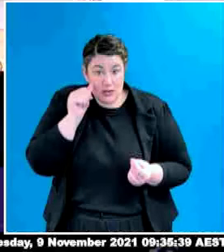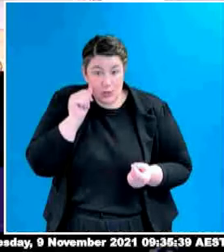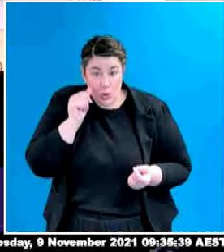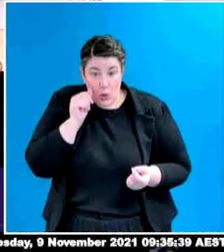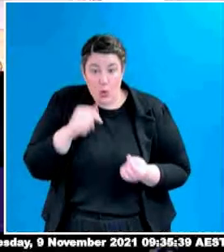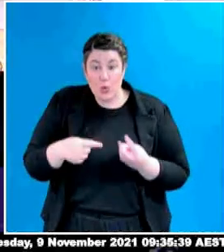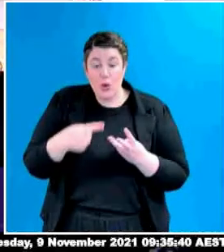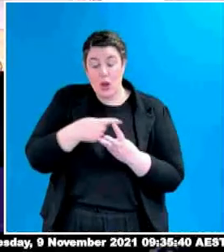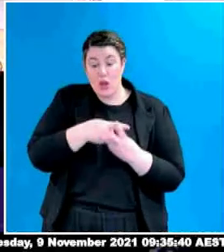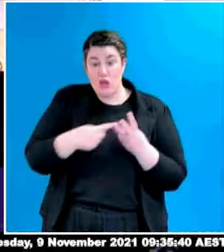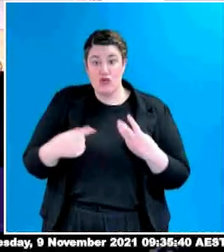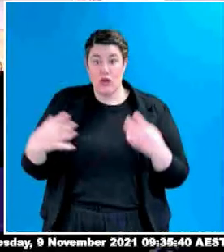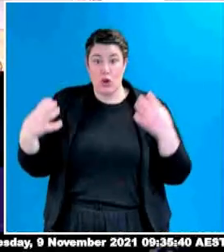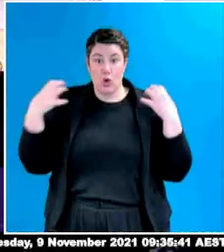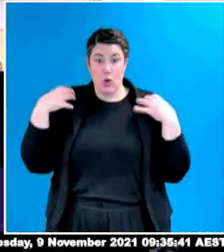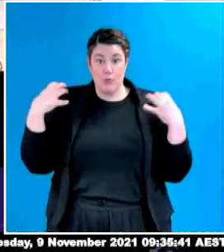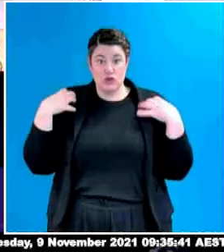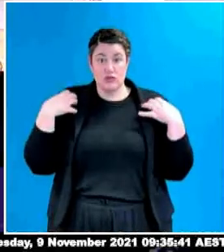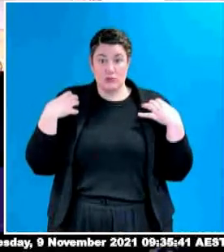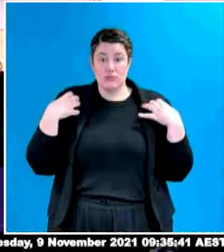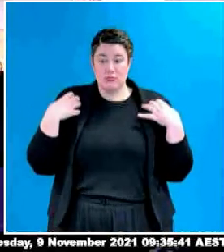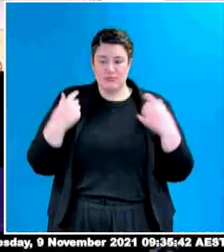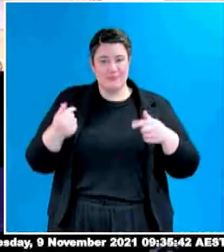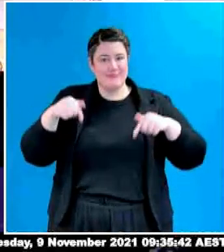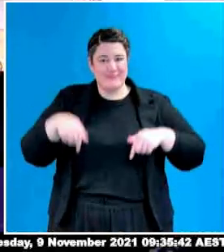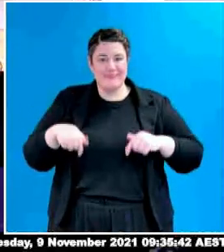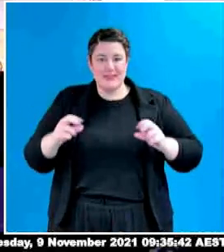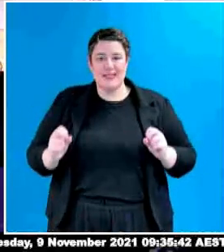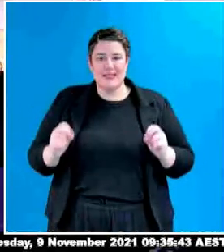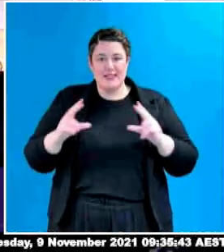Commissioners sitting on this hearing are all in the Sydney hearing room on